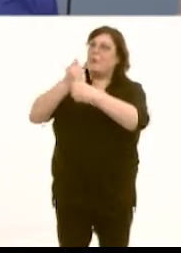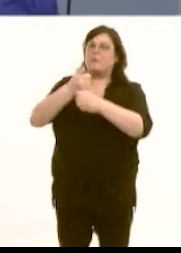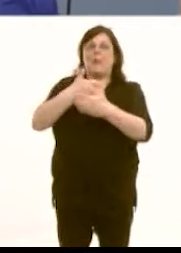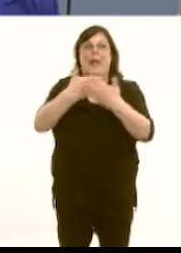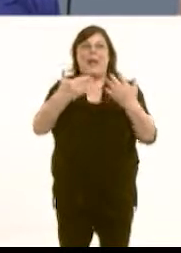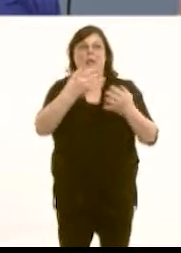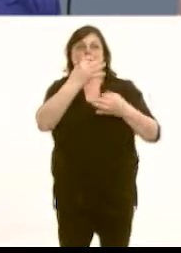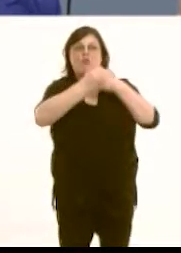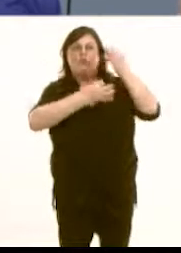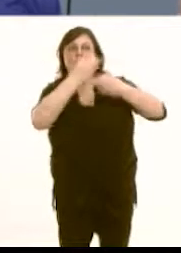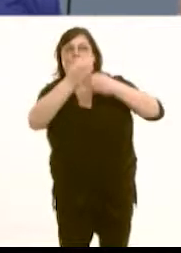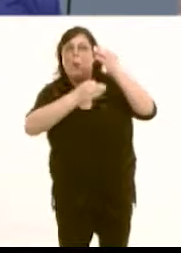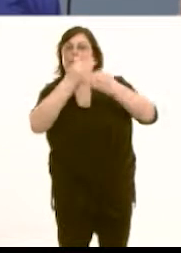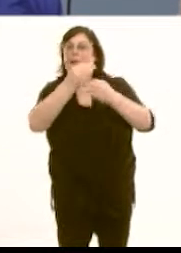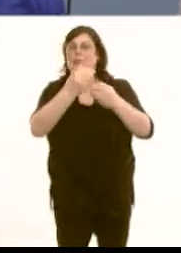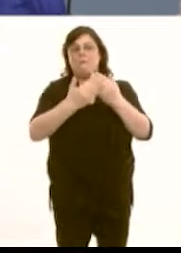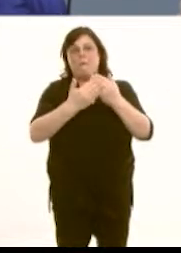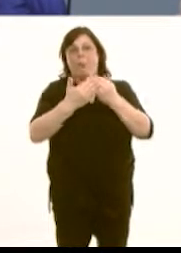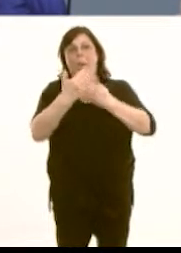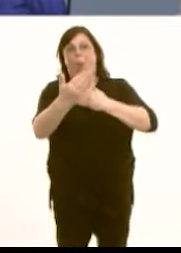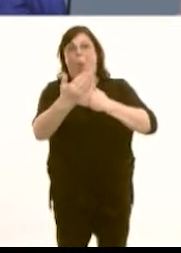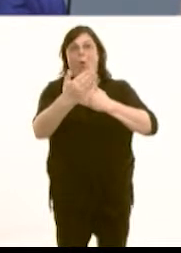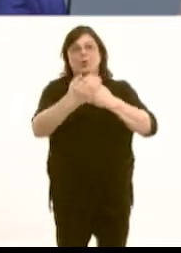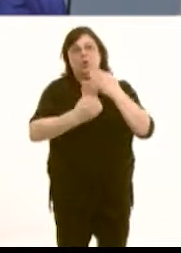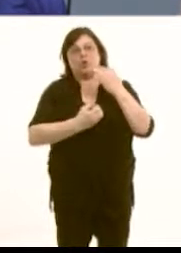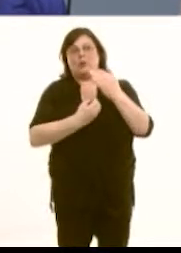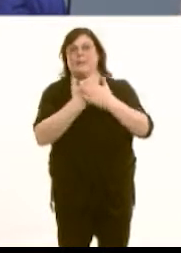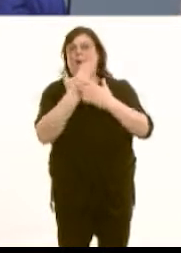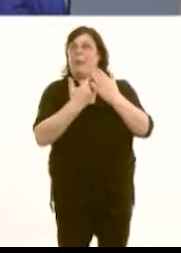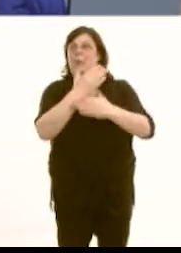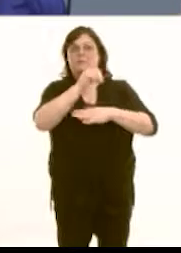private industry to make more of these new developments successful in Wales.